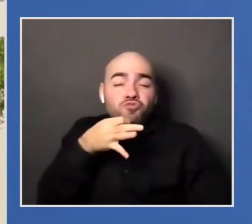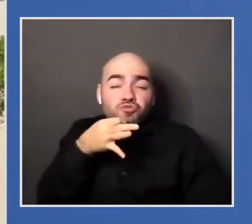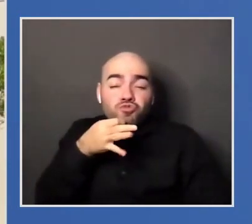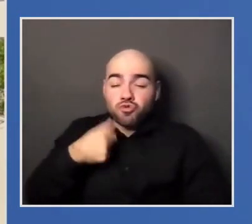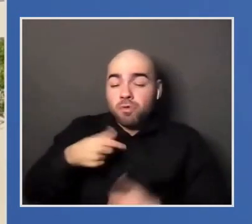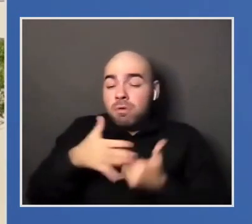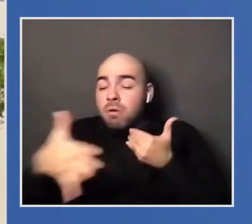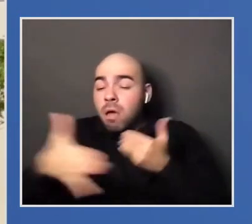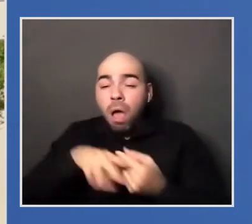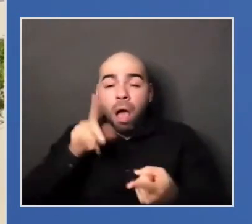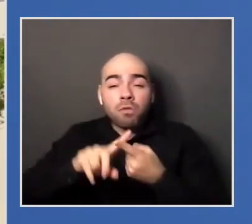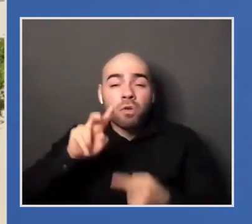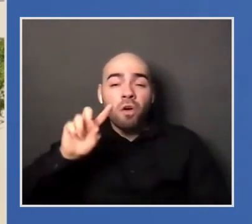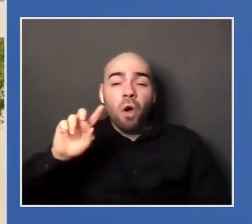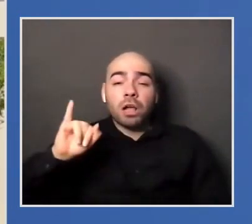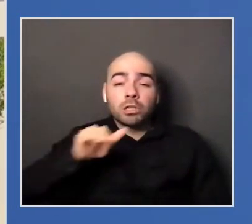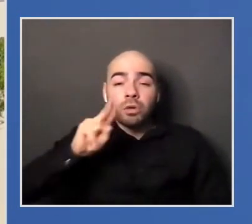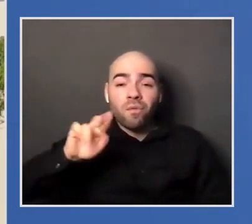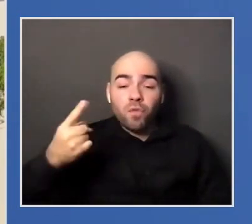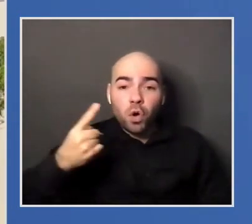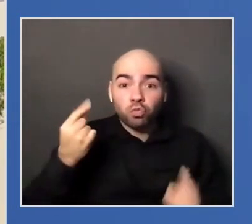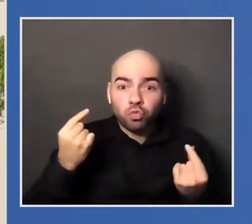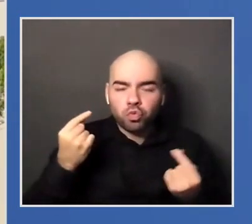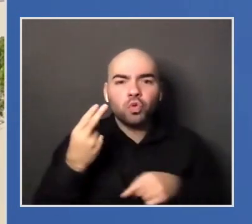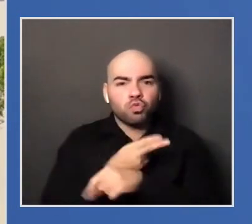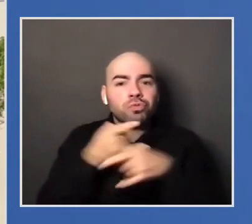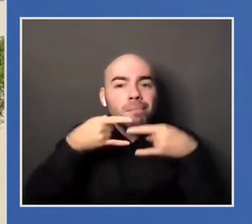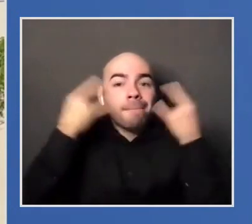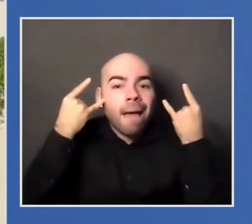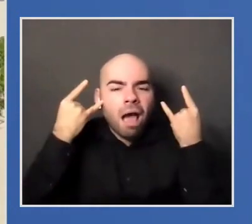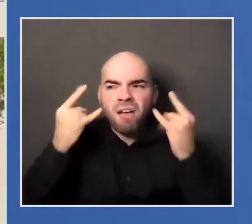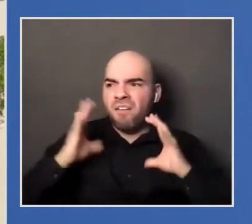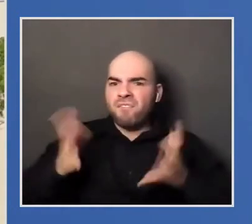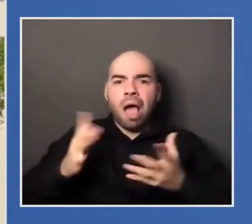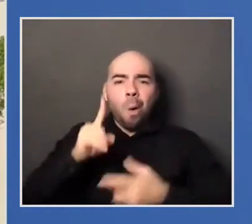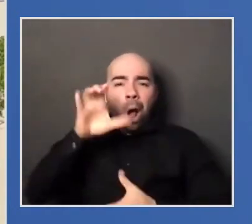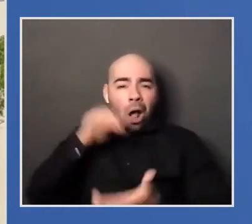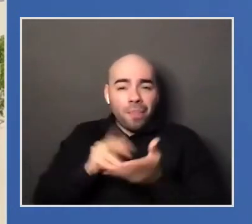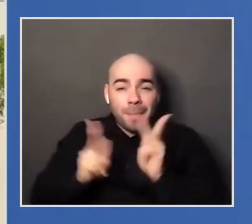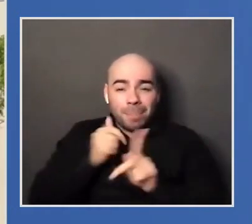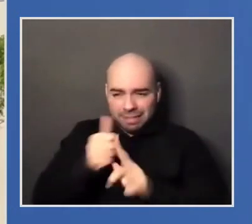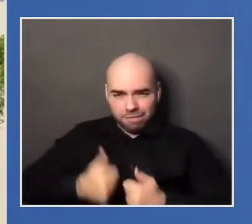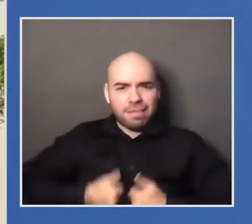STAY UNITED. MAKE A PLAN AND FOLLOW AND HELP